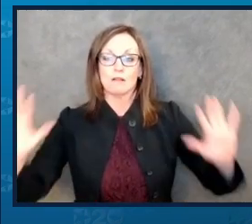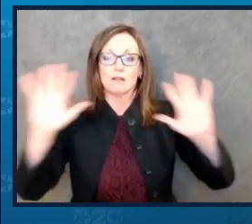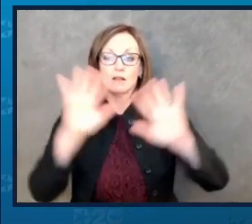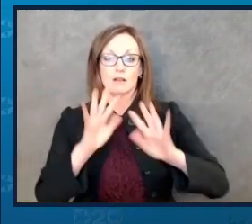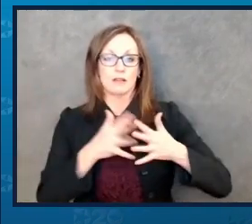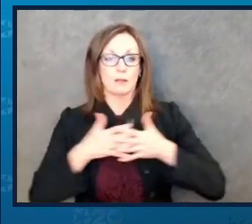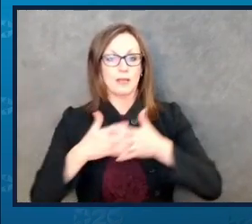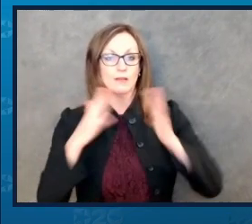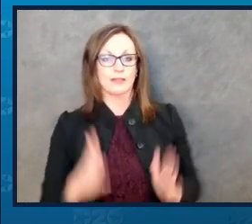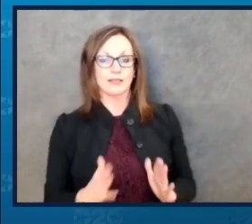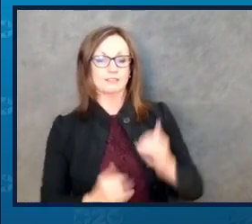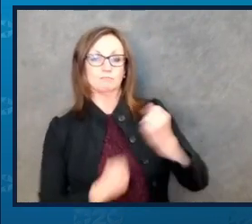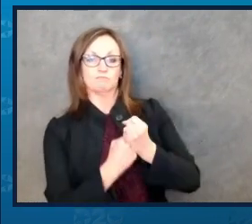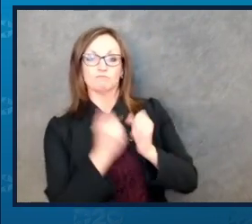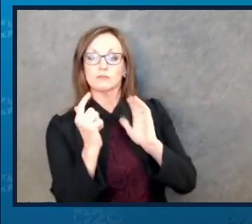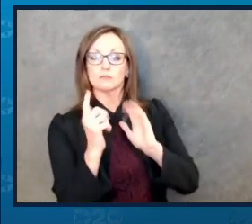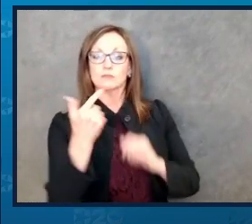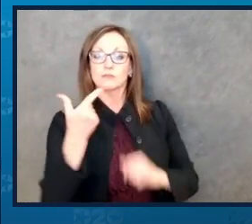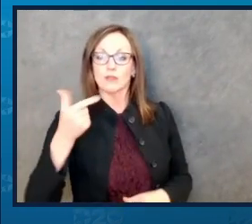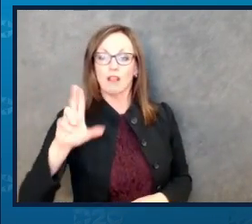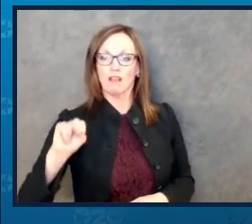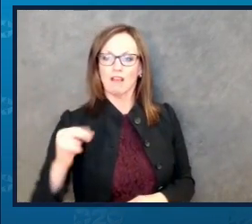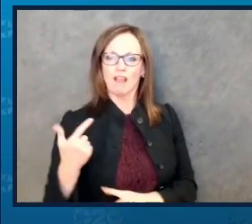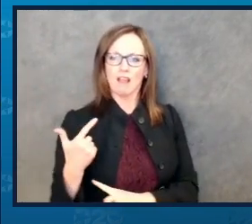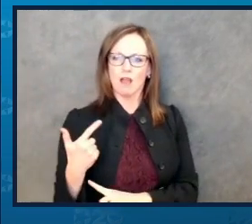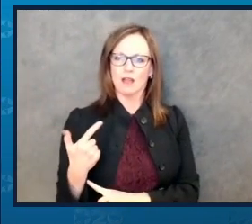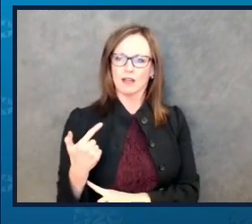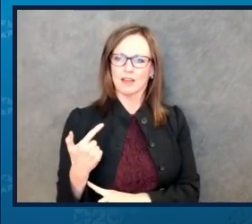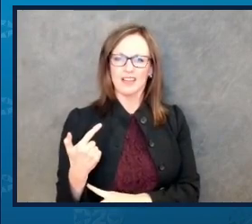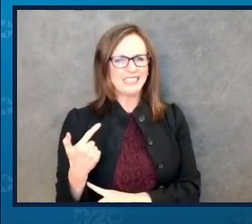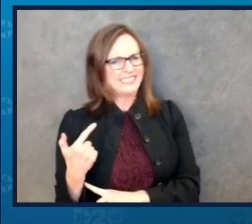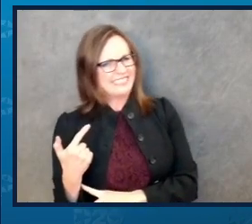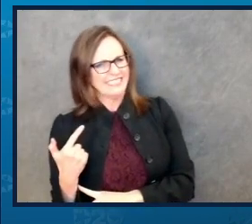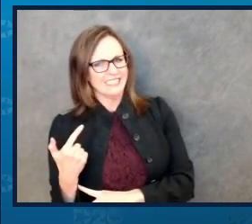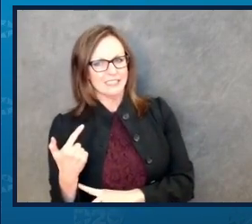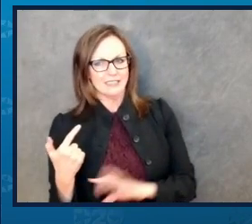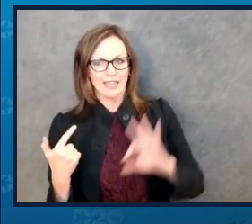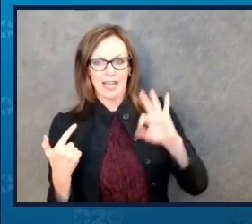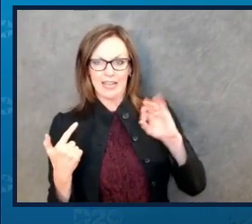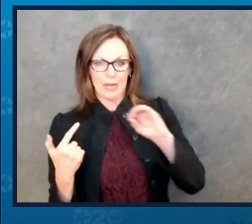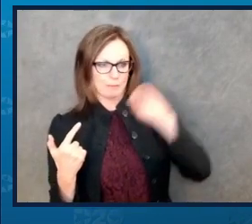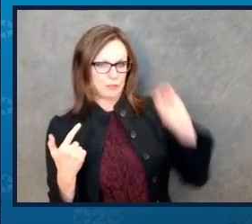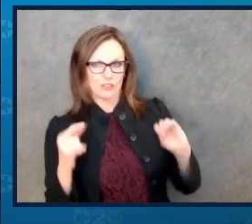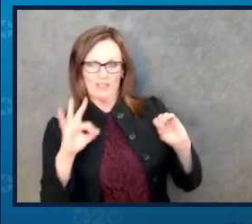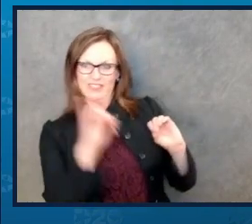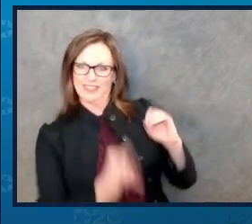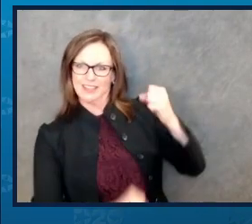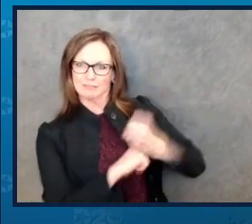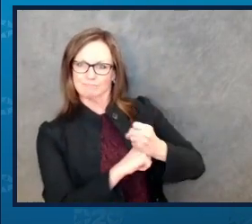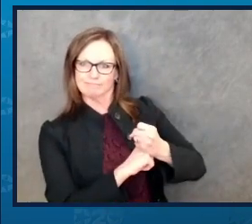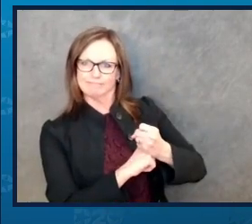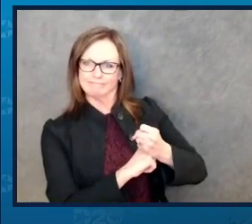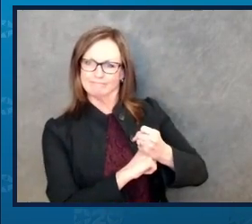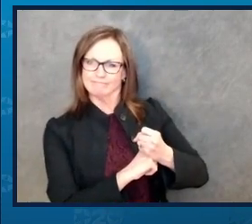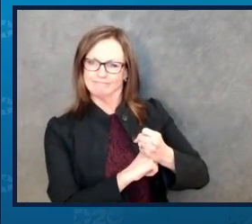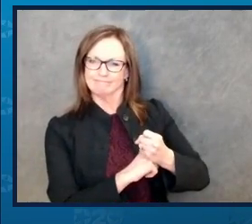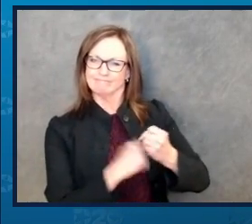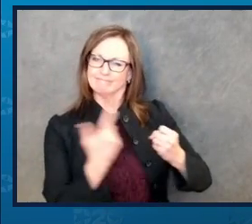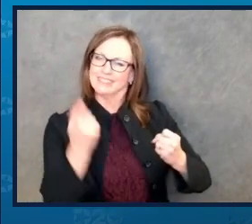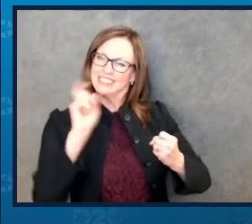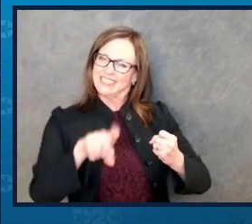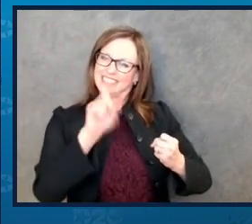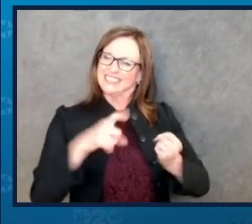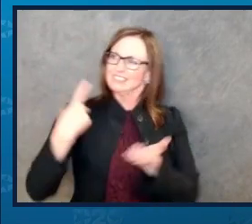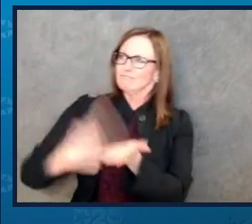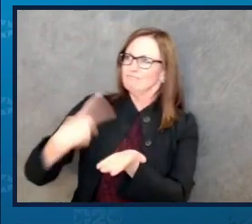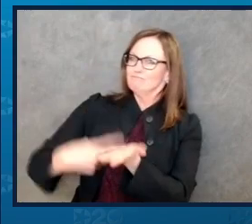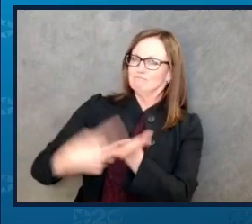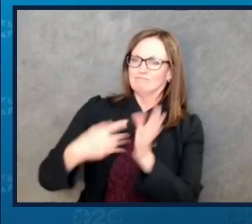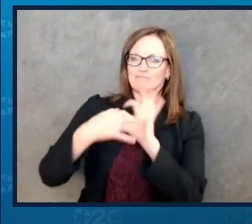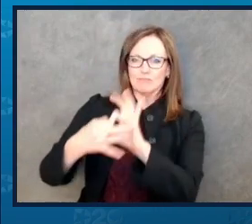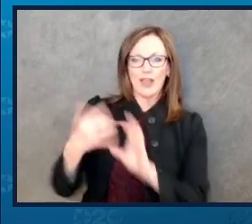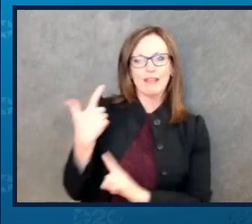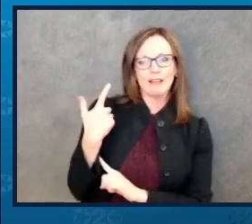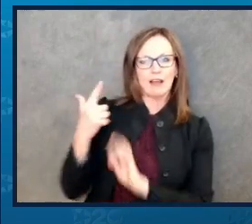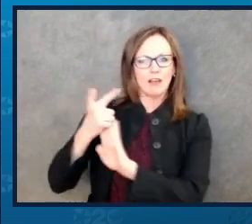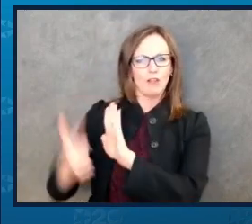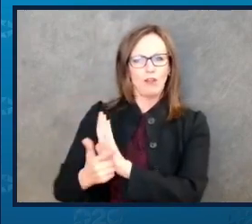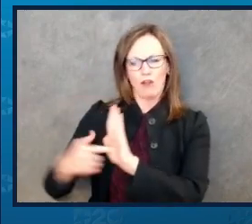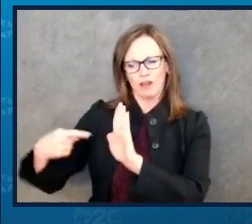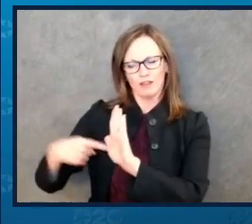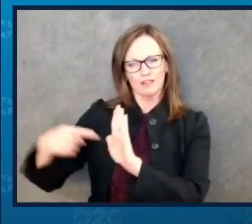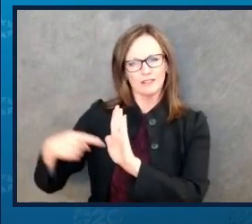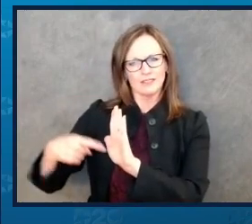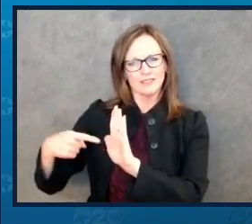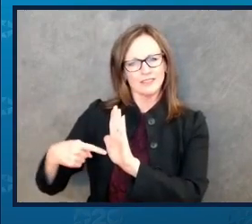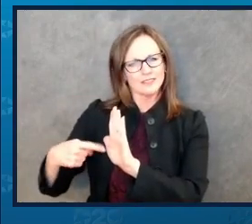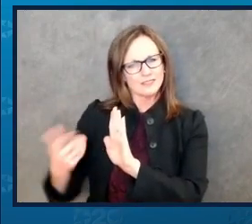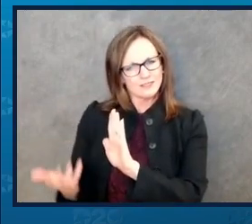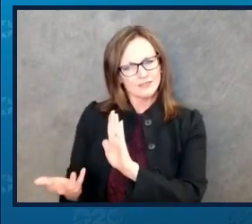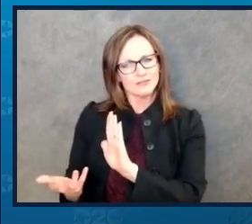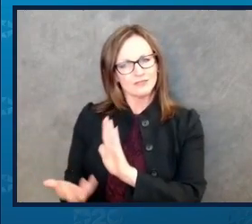TO DO MORE TO DO ANOTHER ADDRESS